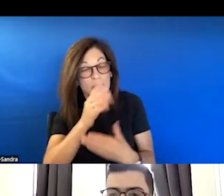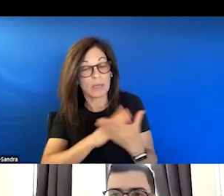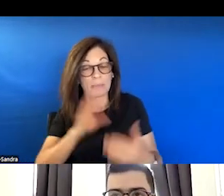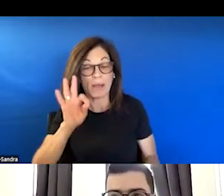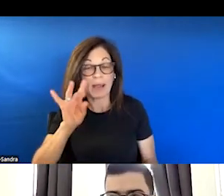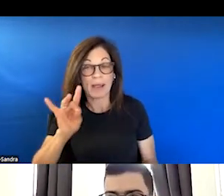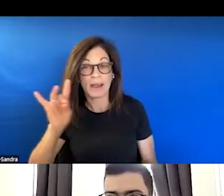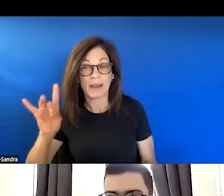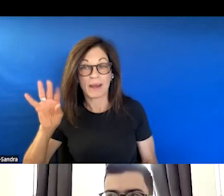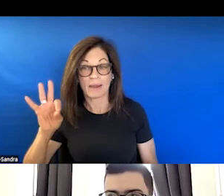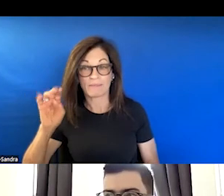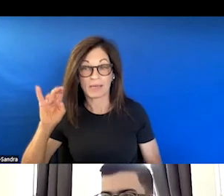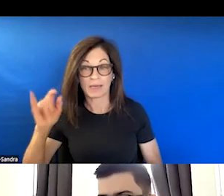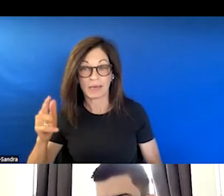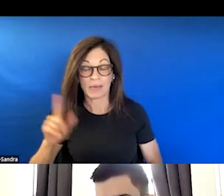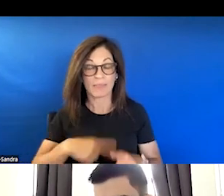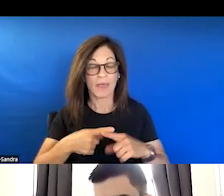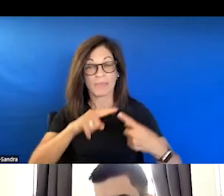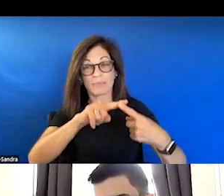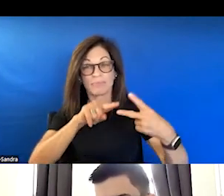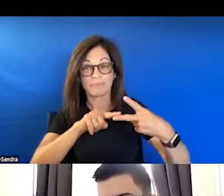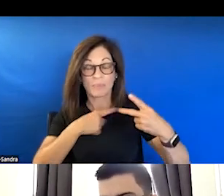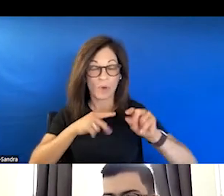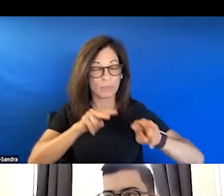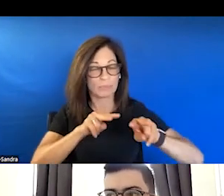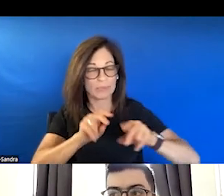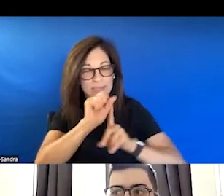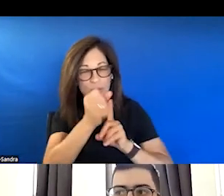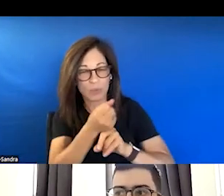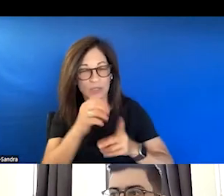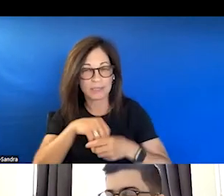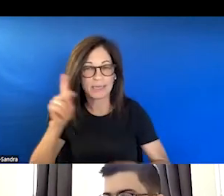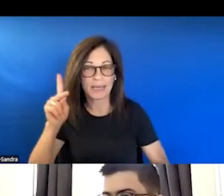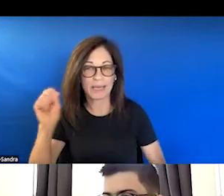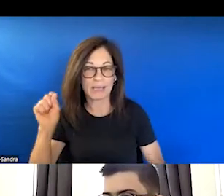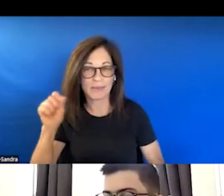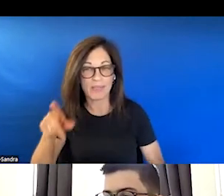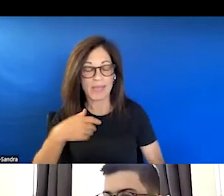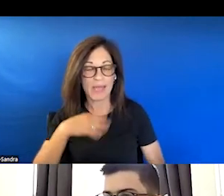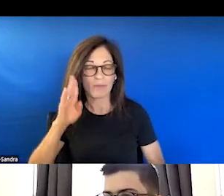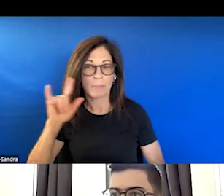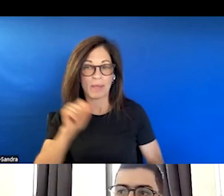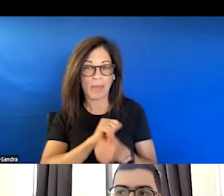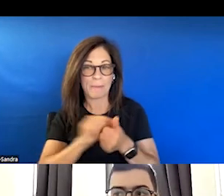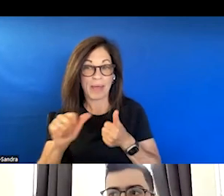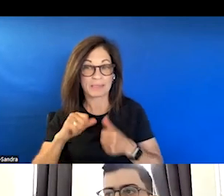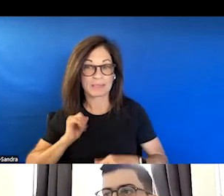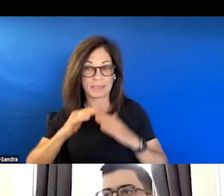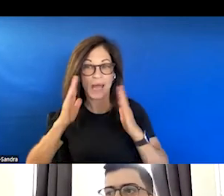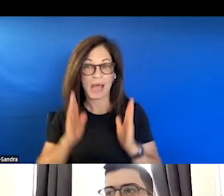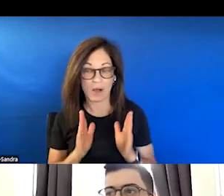SECOND UPDATE. MONITORING KANSAS. THEY HAVE A BILL THAT PASSED THE HOUSE. WOULD INCLUDE, 988 MONEY.